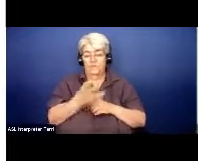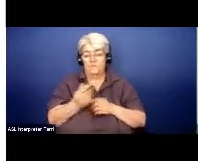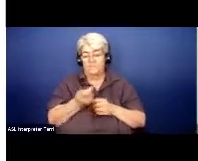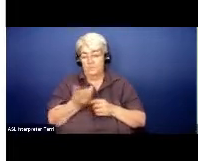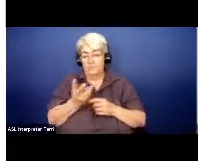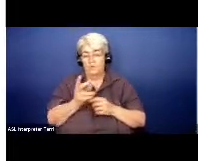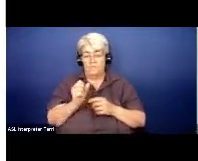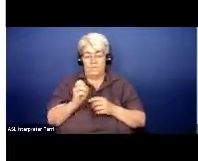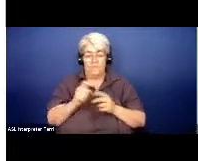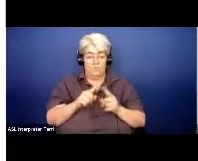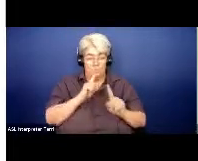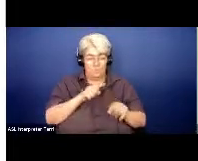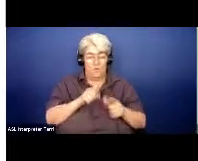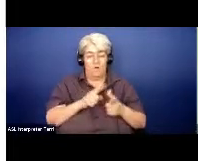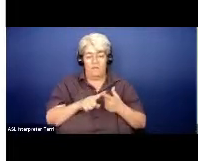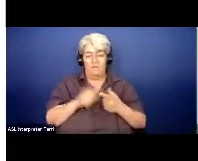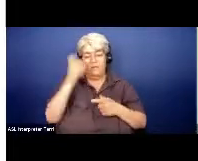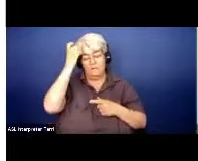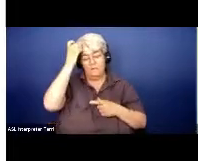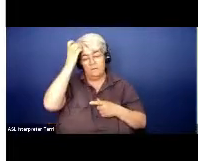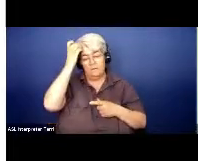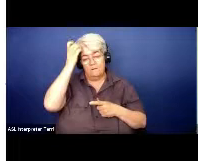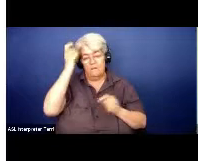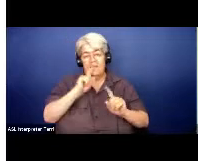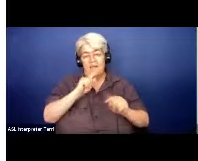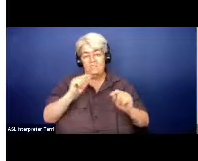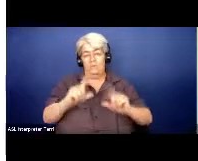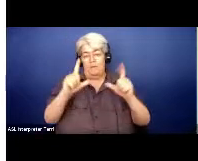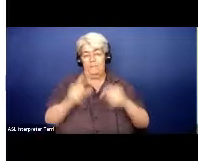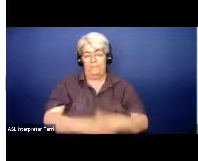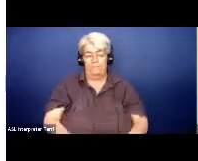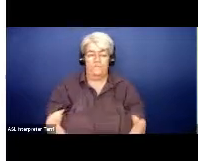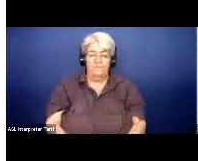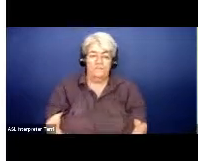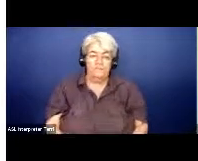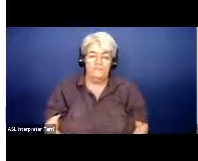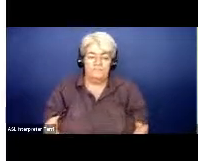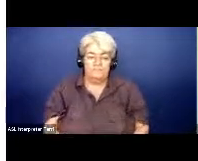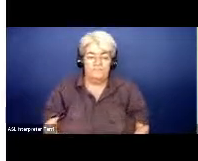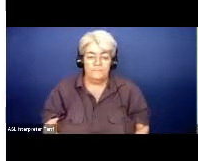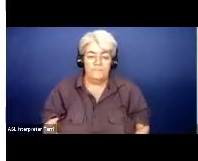then the poll results will pop up.